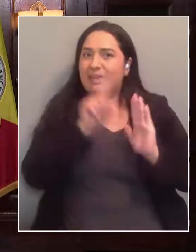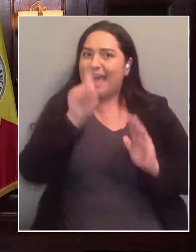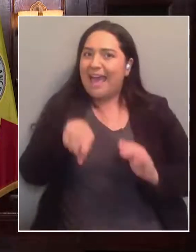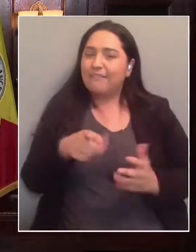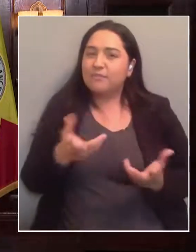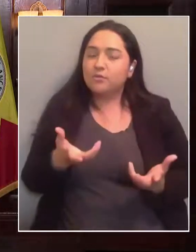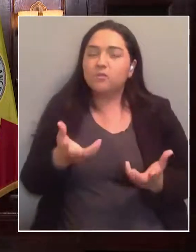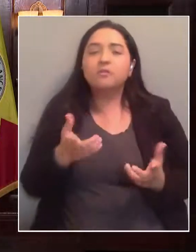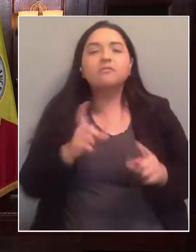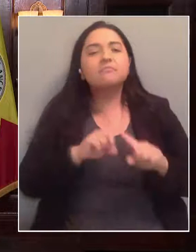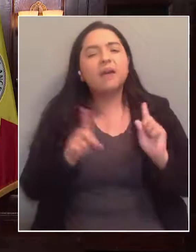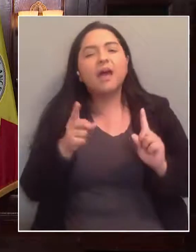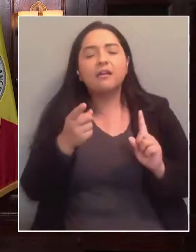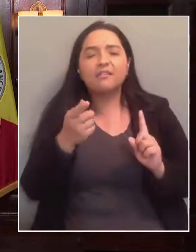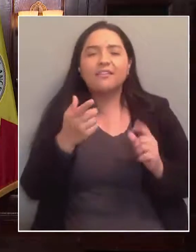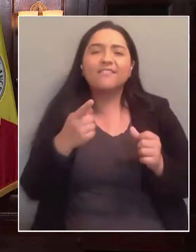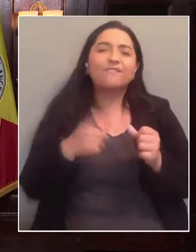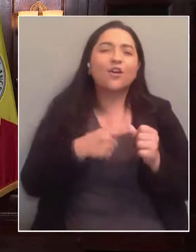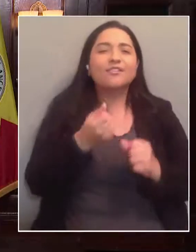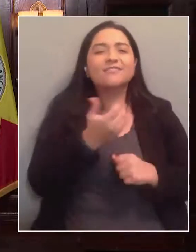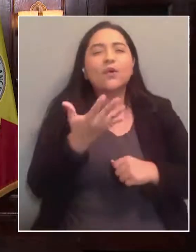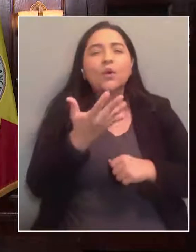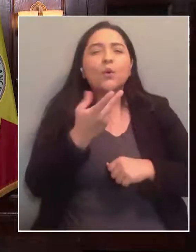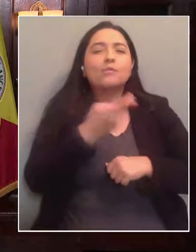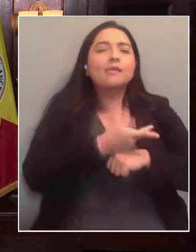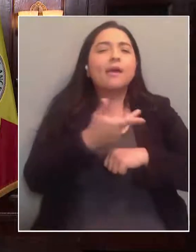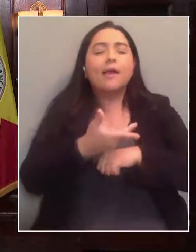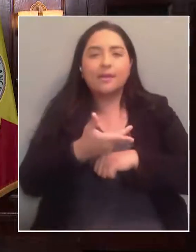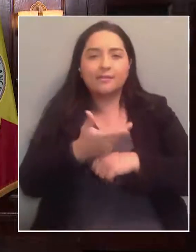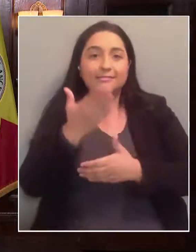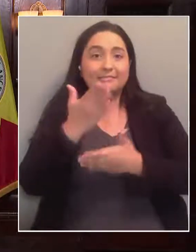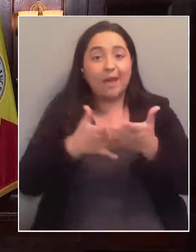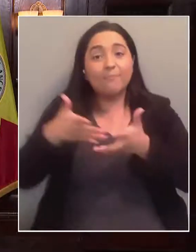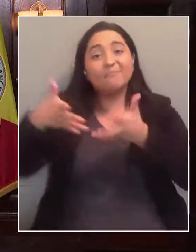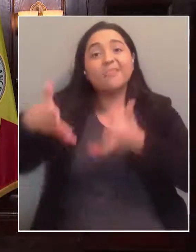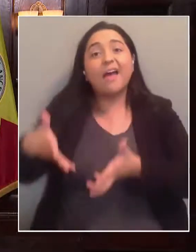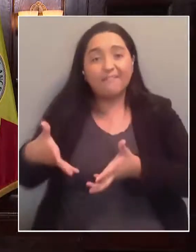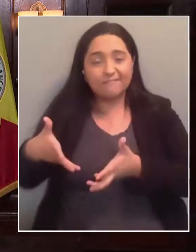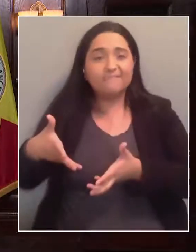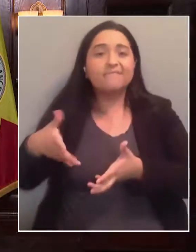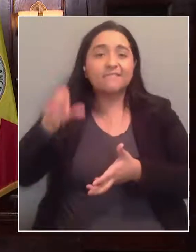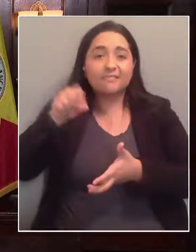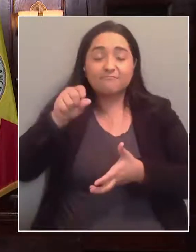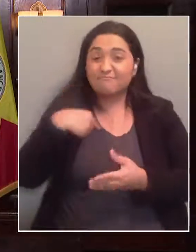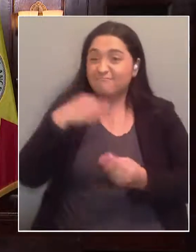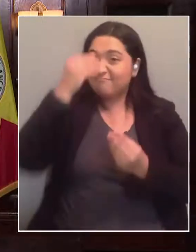FEW BETWEEN. I KNOW AT THE BEGINNING, I